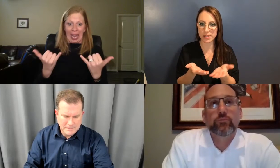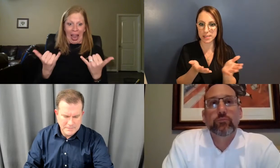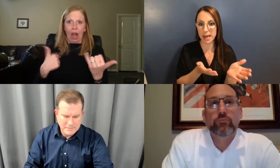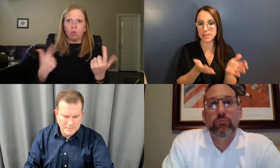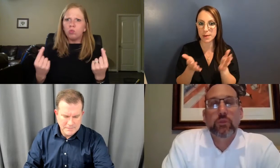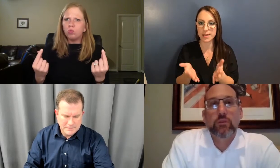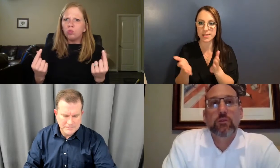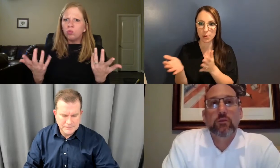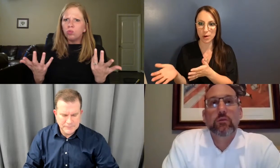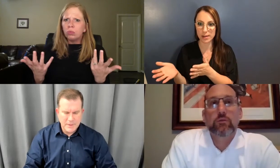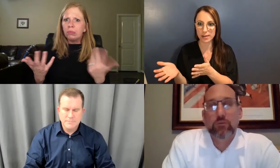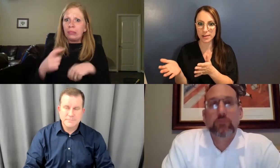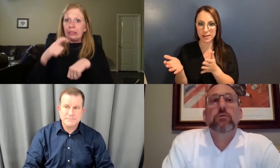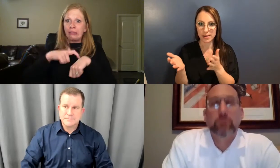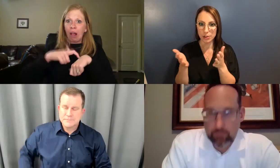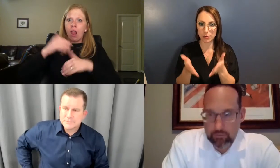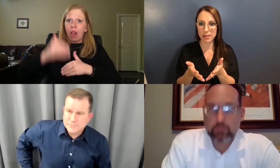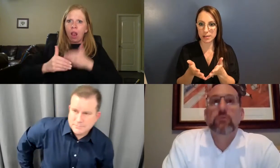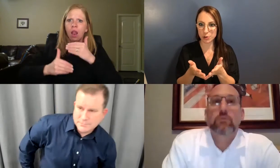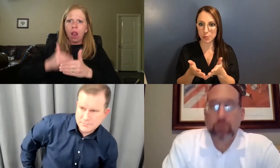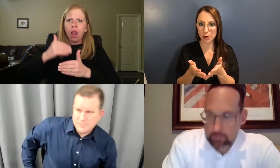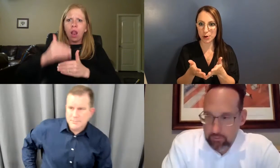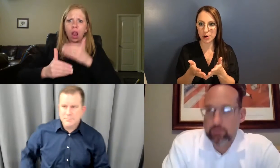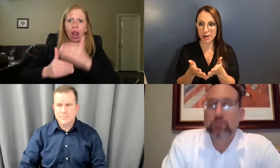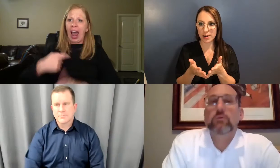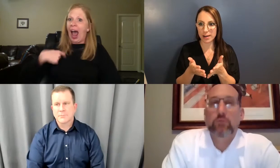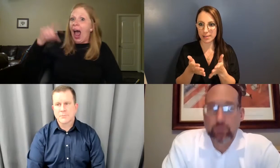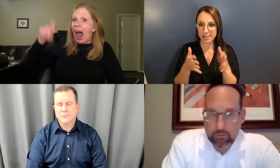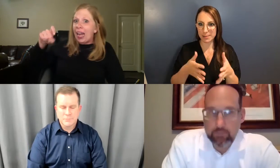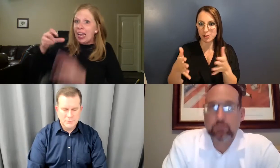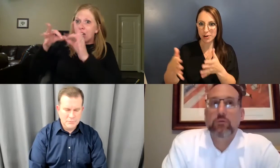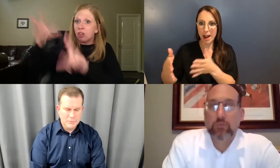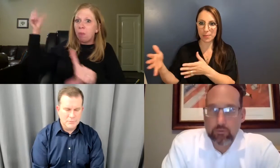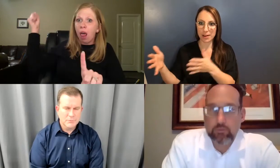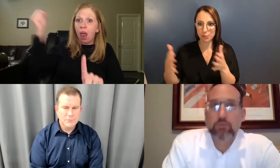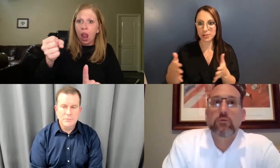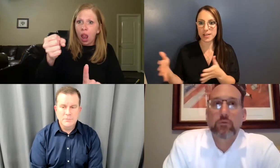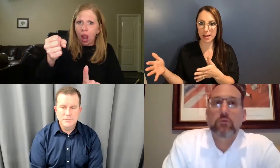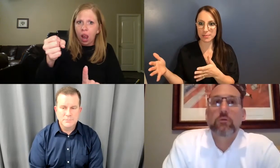Because the time is passing when you need the interpreter and the damages are happening in real time.